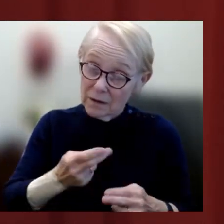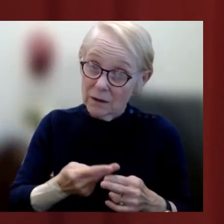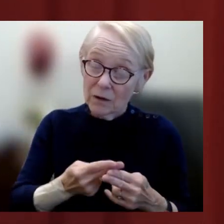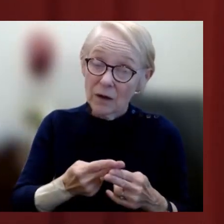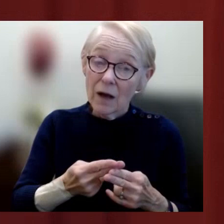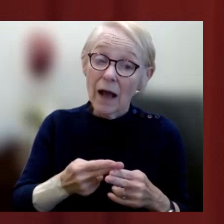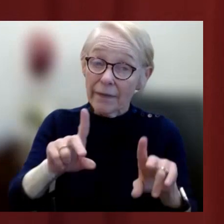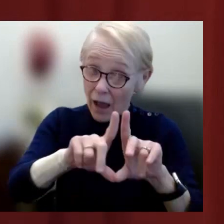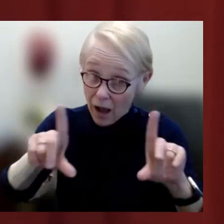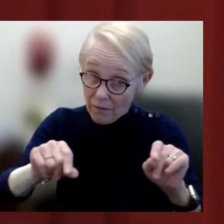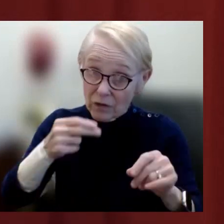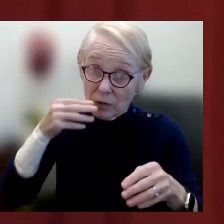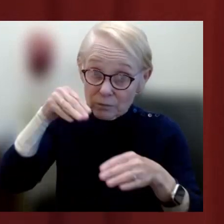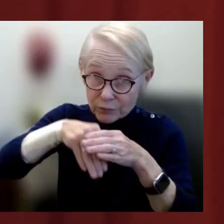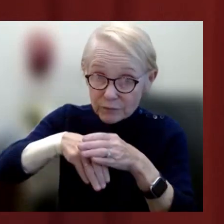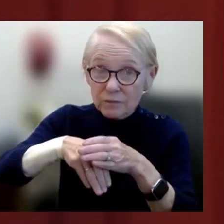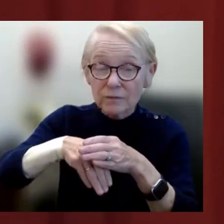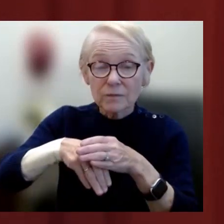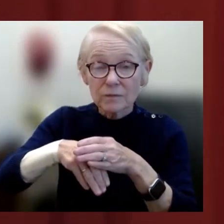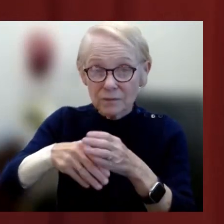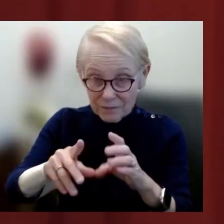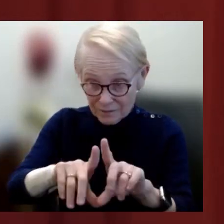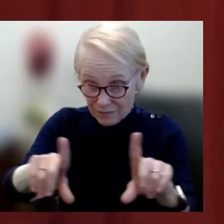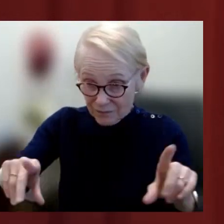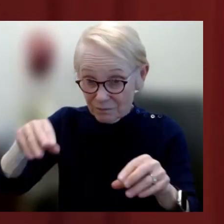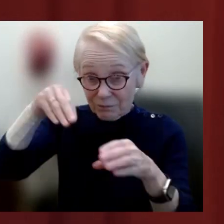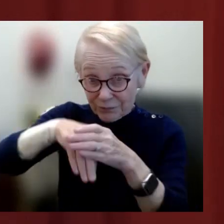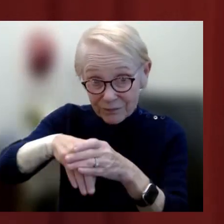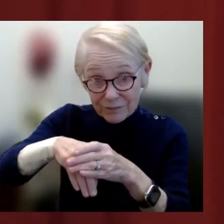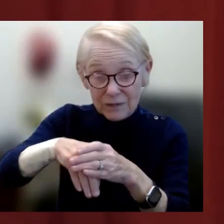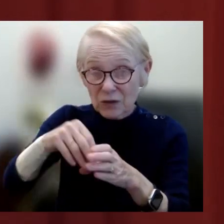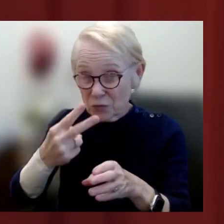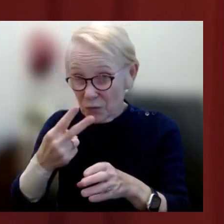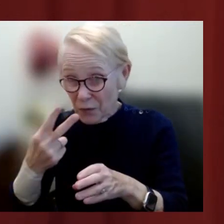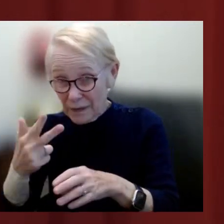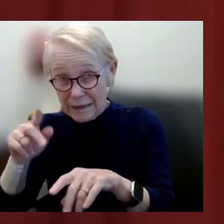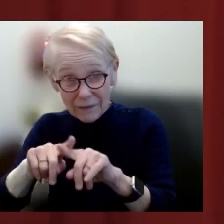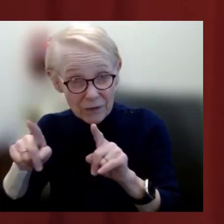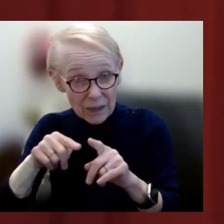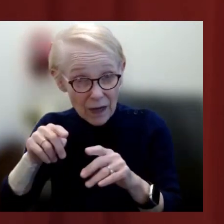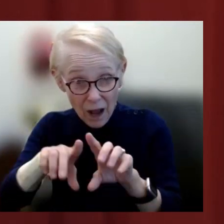to put in like two or three different envelopes so make sure that everything is is in a necessary